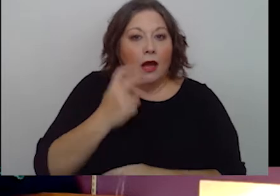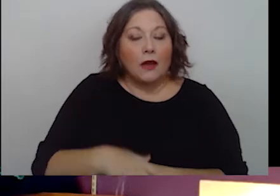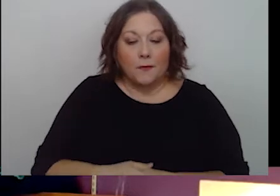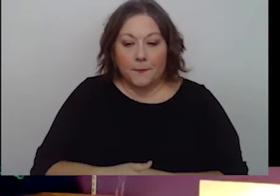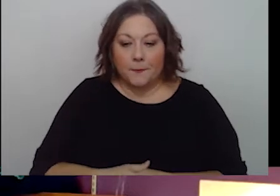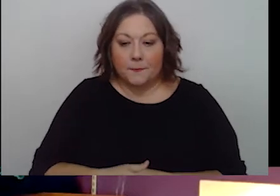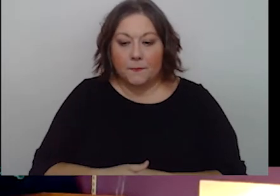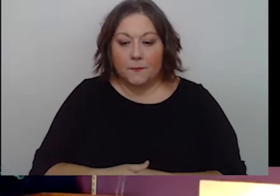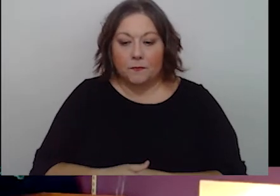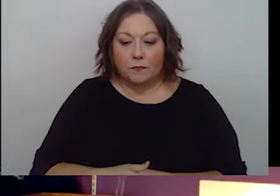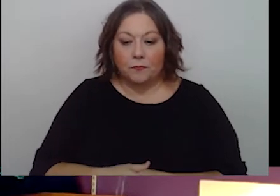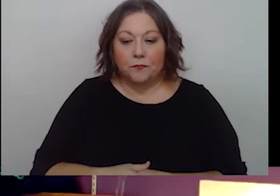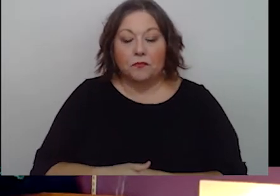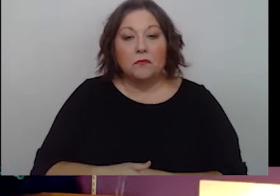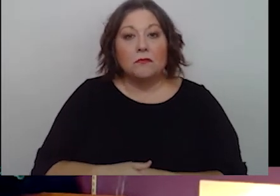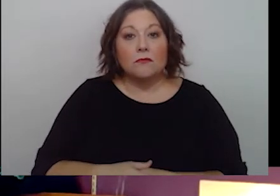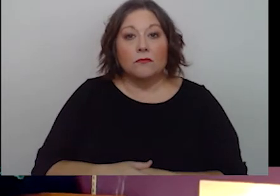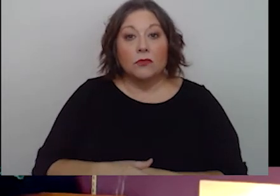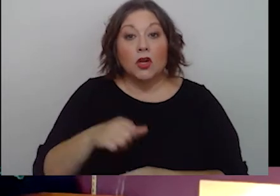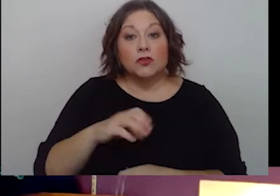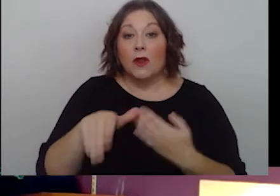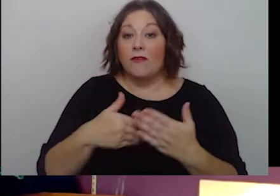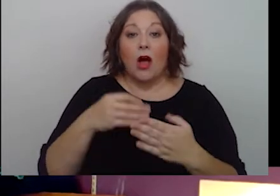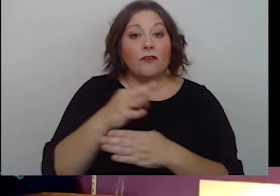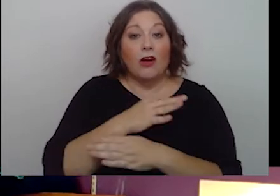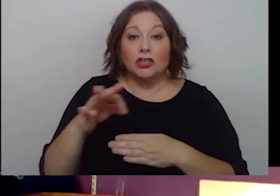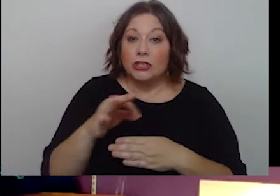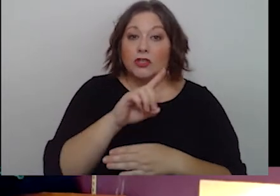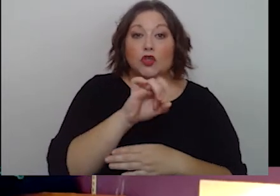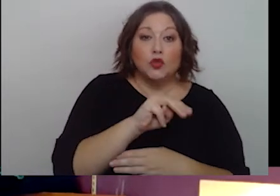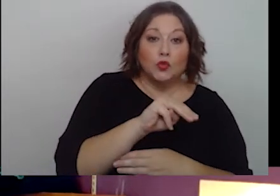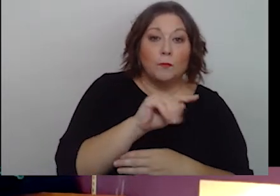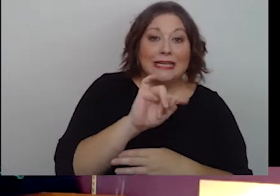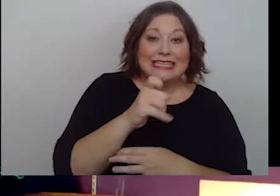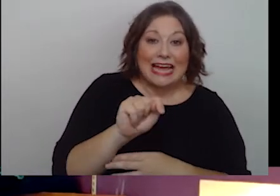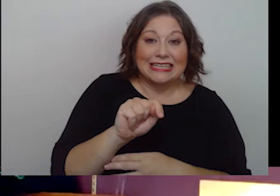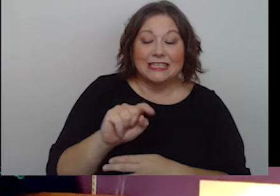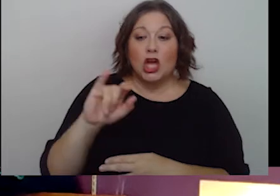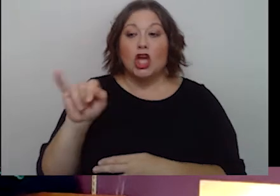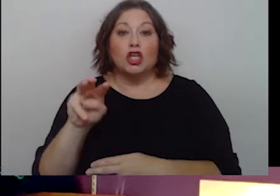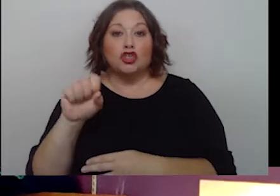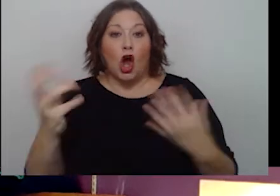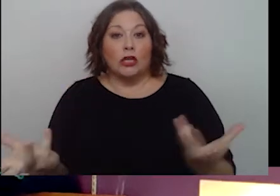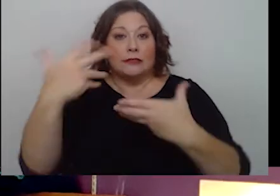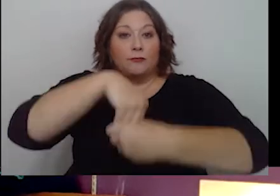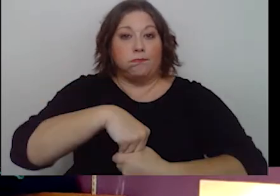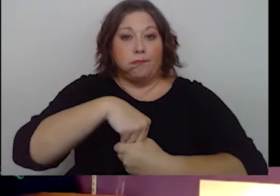And so it will have all the functions of ZoomText and JAWS wrapped up in one program.